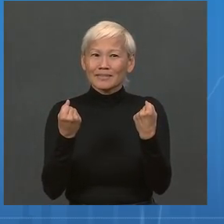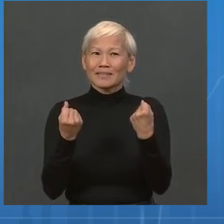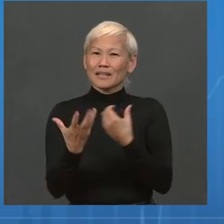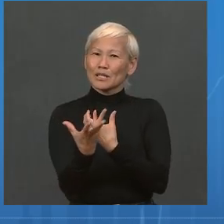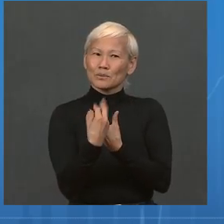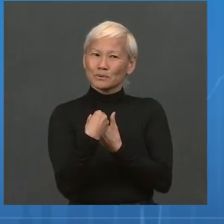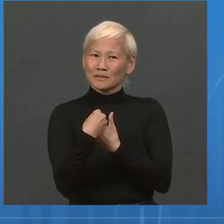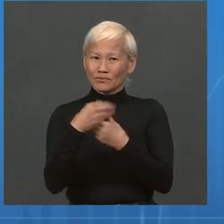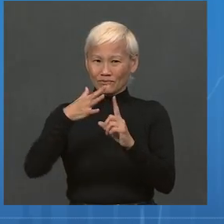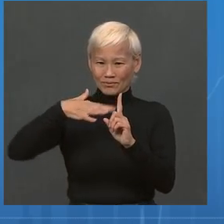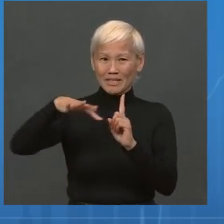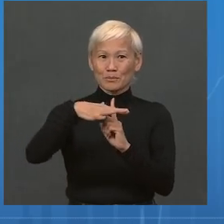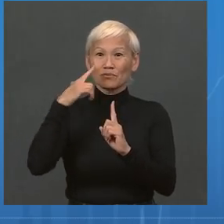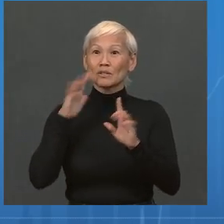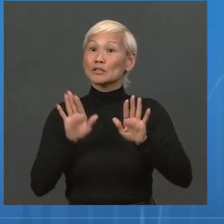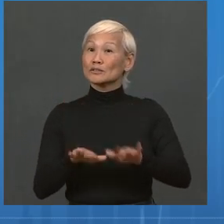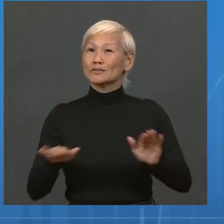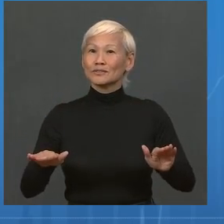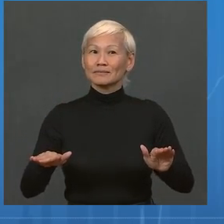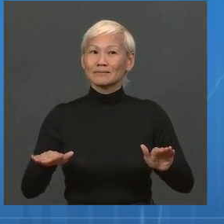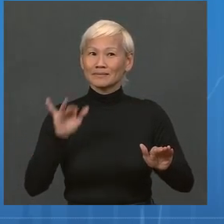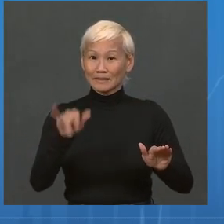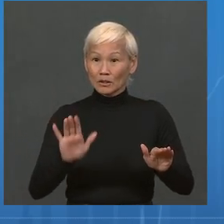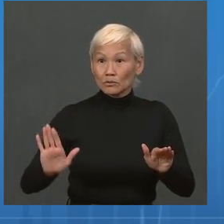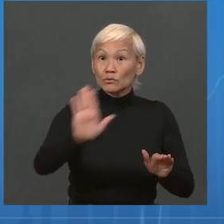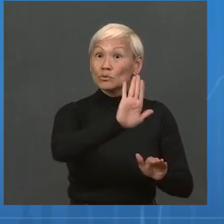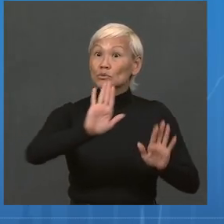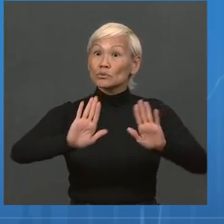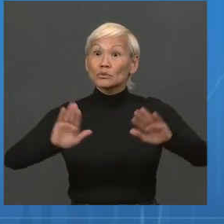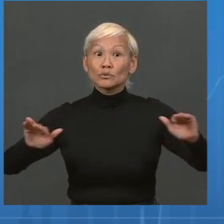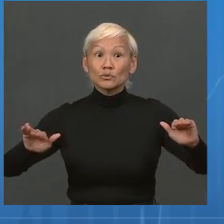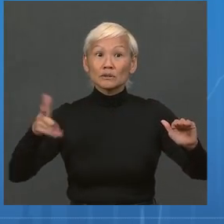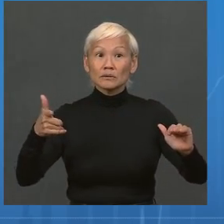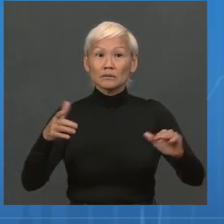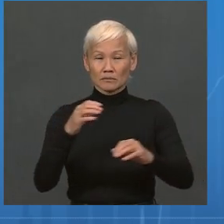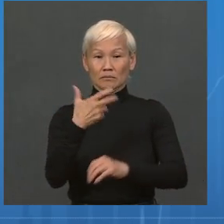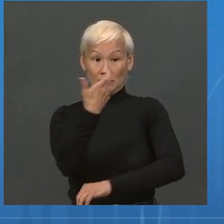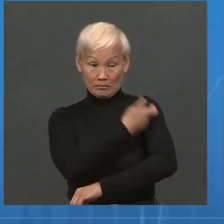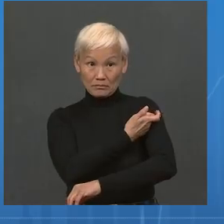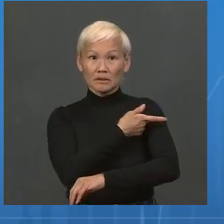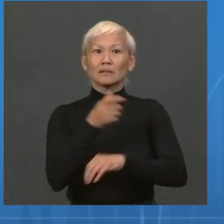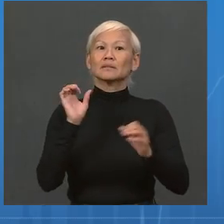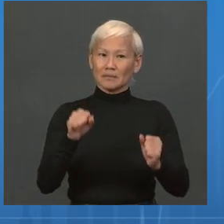Getting your child vaccinated can help protect them against COVID-19, as well as reduce disruptions